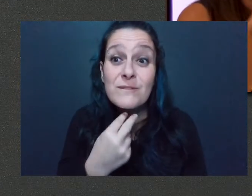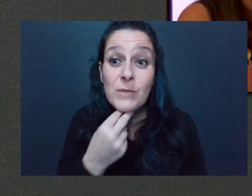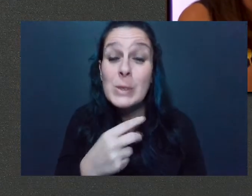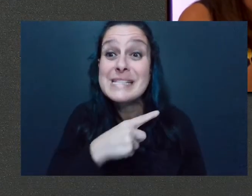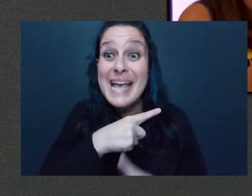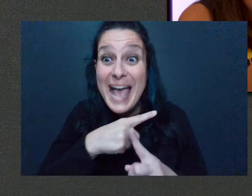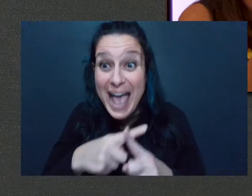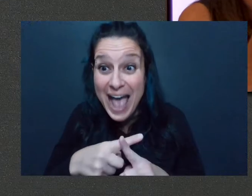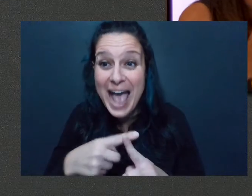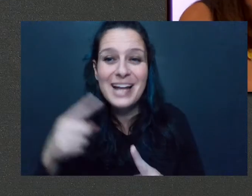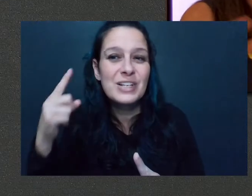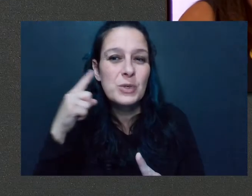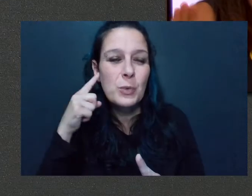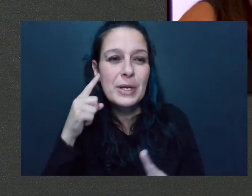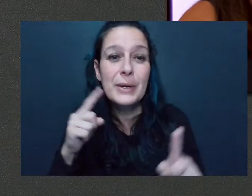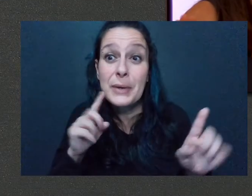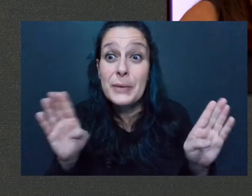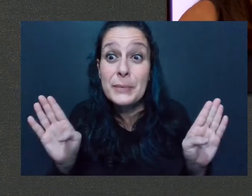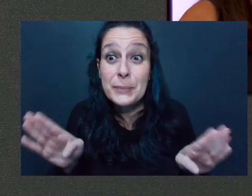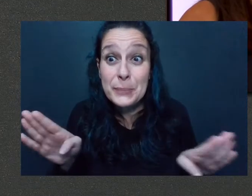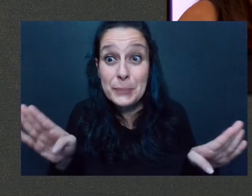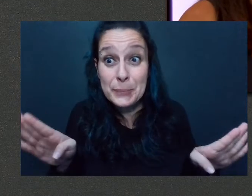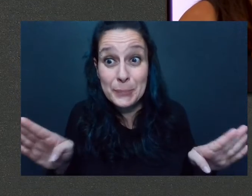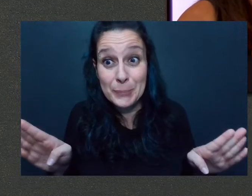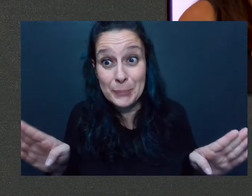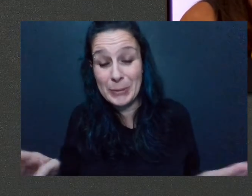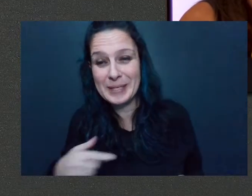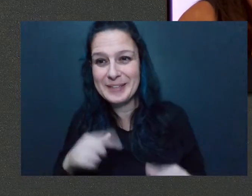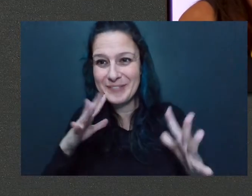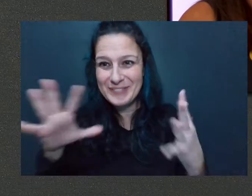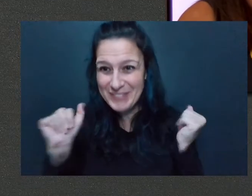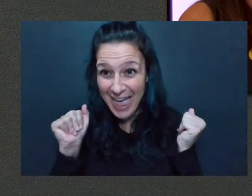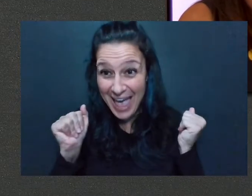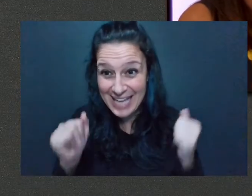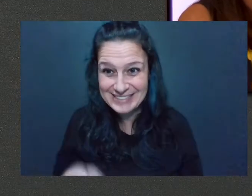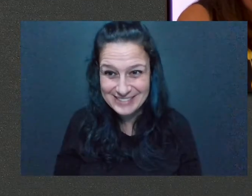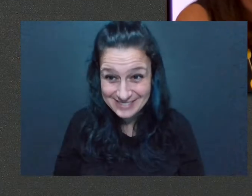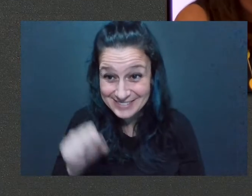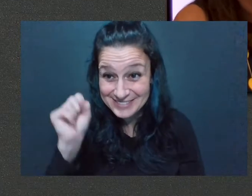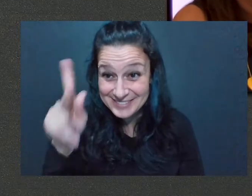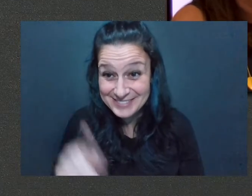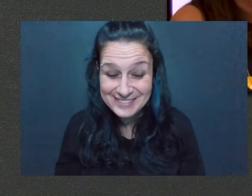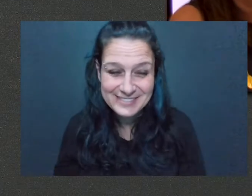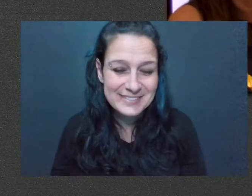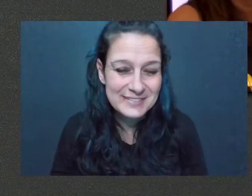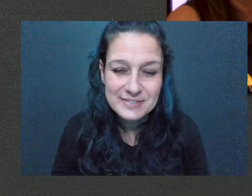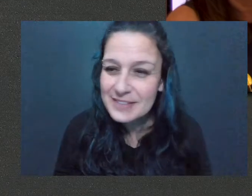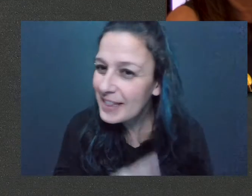and you will hear the bird's wings flying. Here we go.